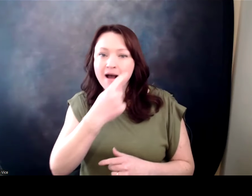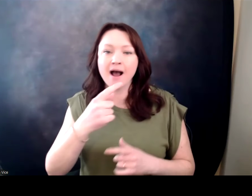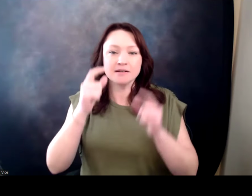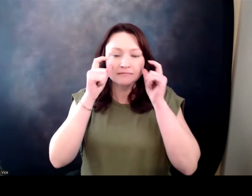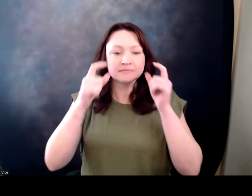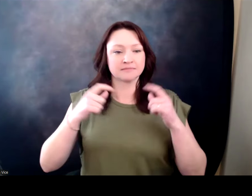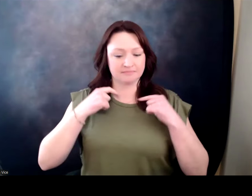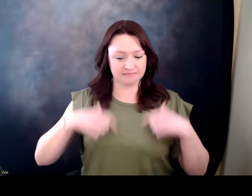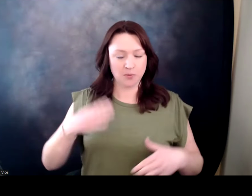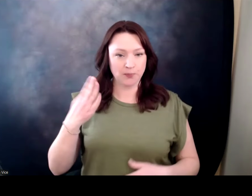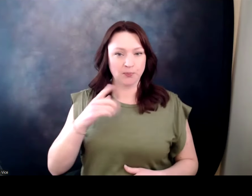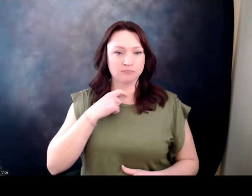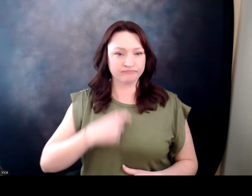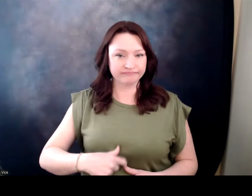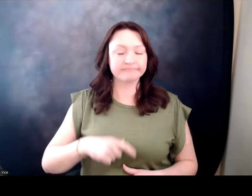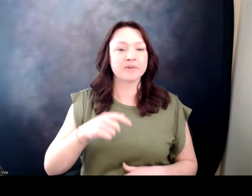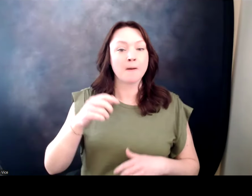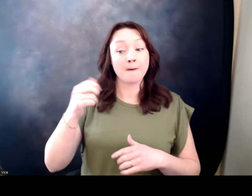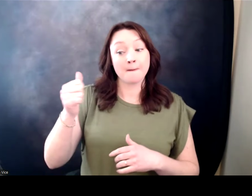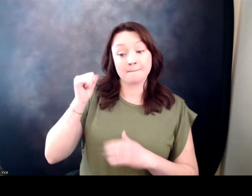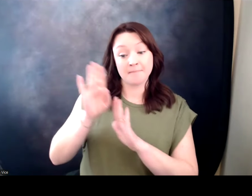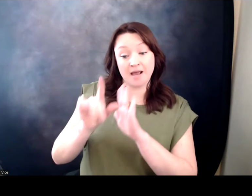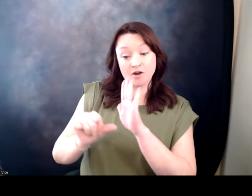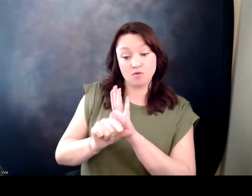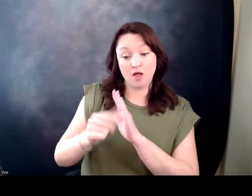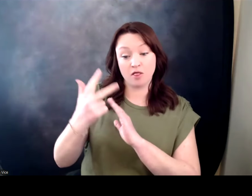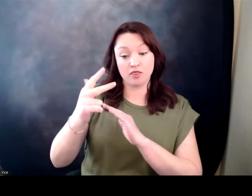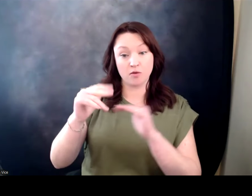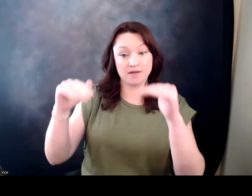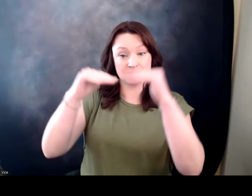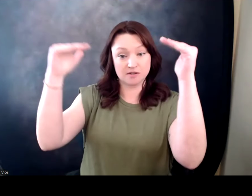My virtual background is a three-story brick building that has offices for the Human Development Institute on the